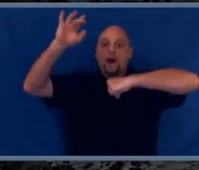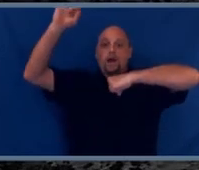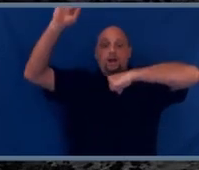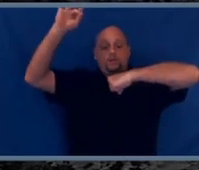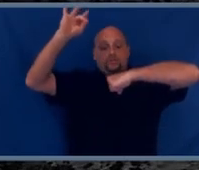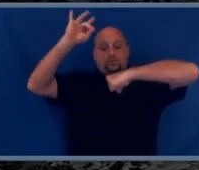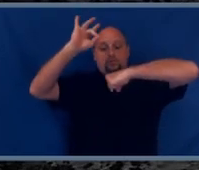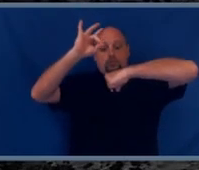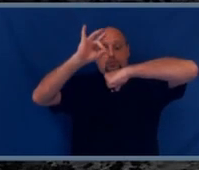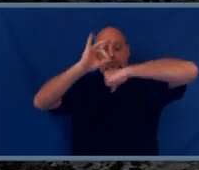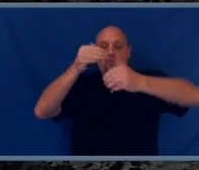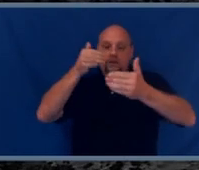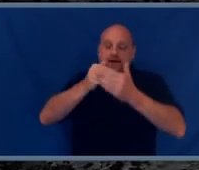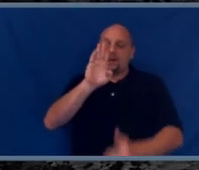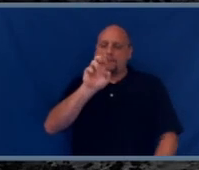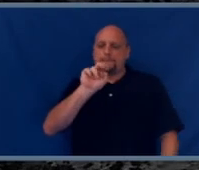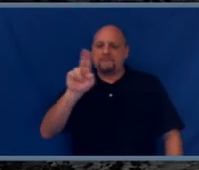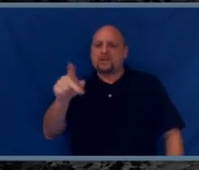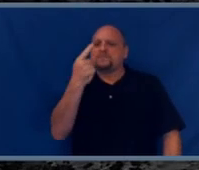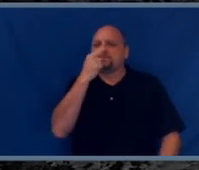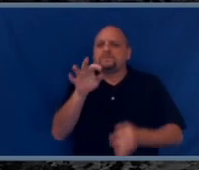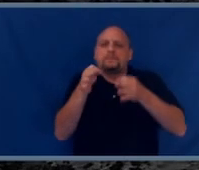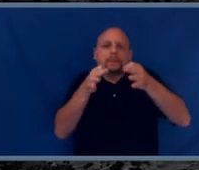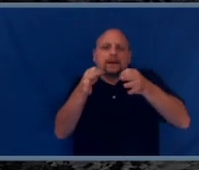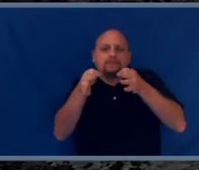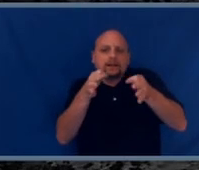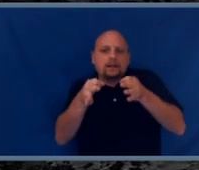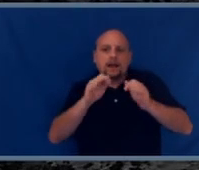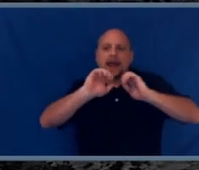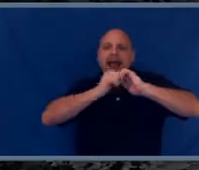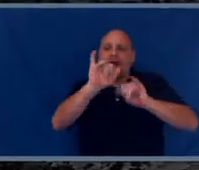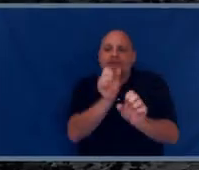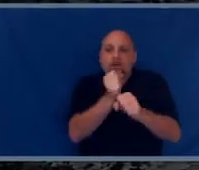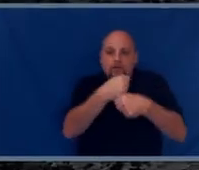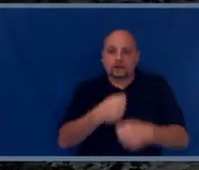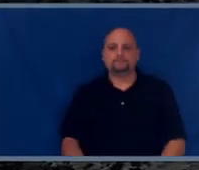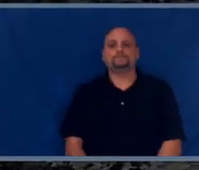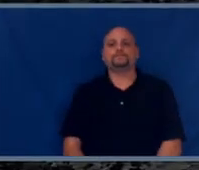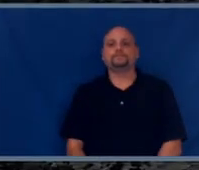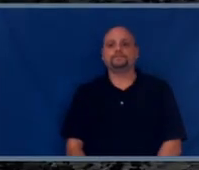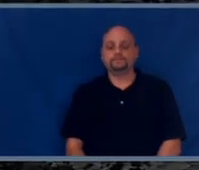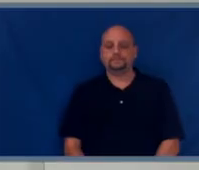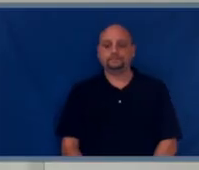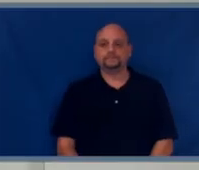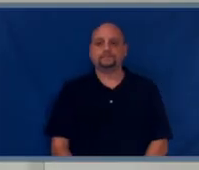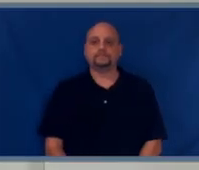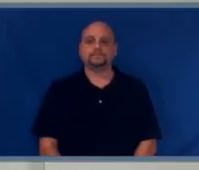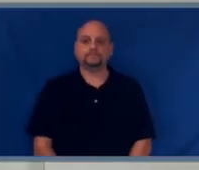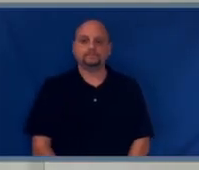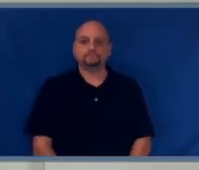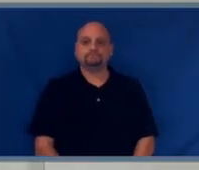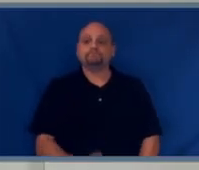THE SPACECRAFT AS IT DESCENDED TO THE SURFACE BENNU. CAN YOU TALK US THROUGH HOW IT WAS CREATED.